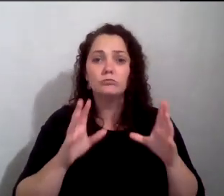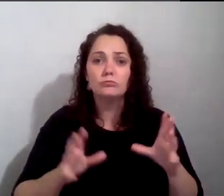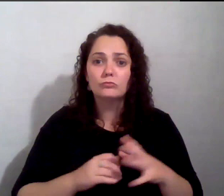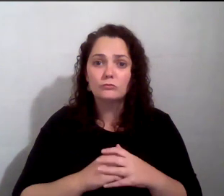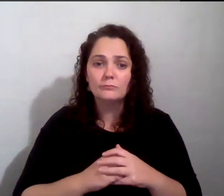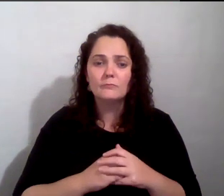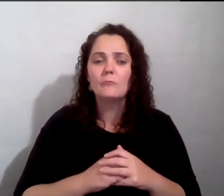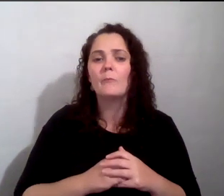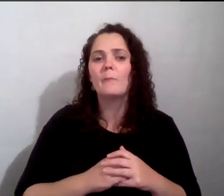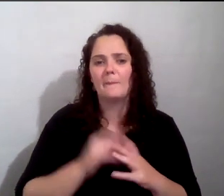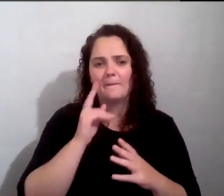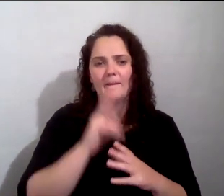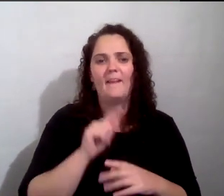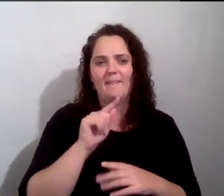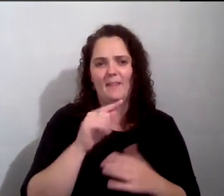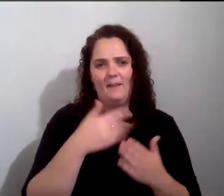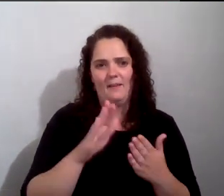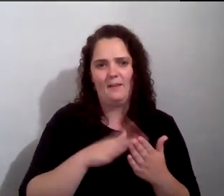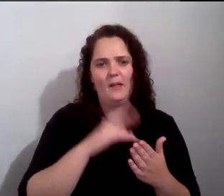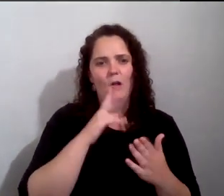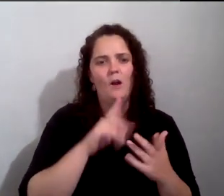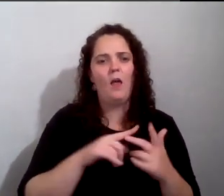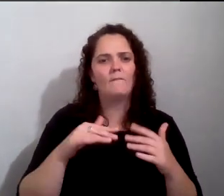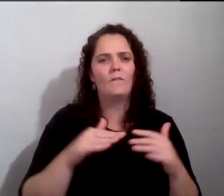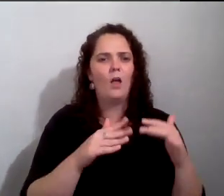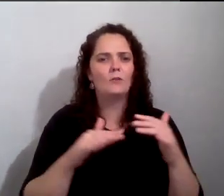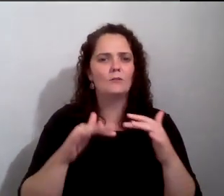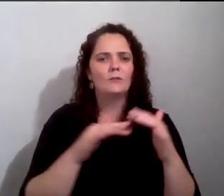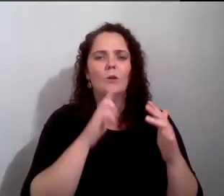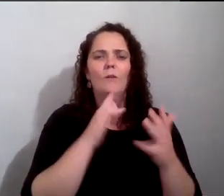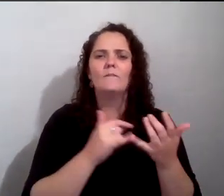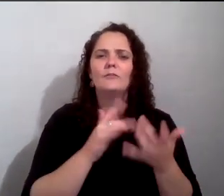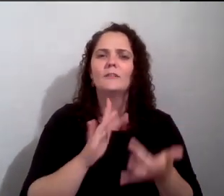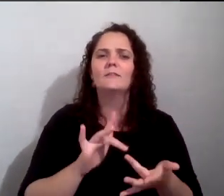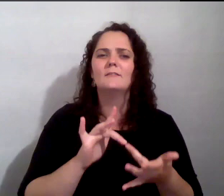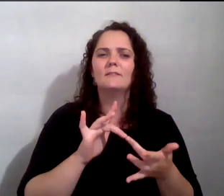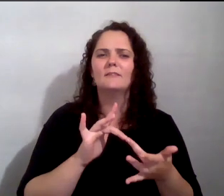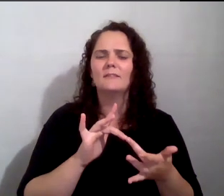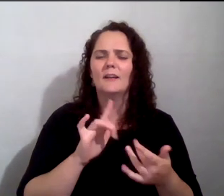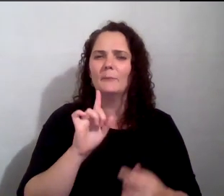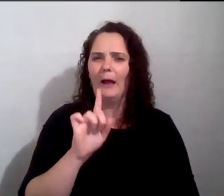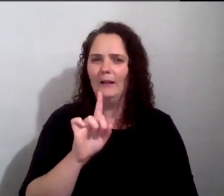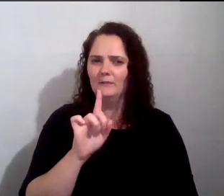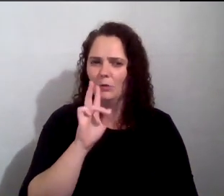seems to float upwards, she looks dignified but she also looks very frail as if she's kind of slipping